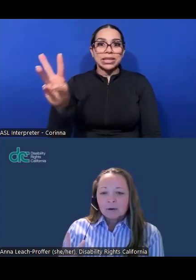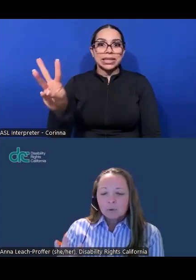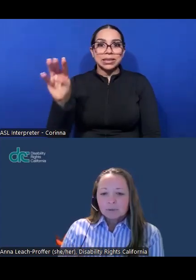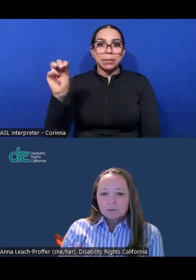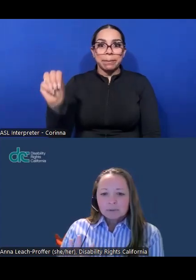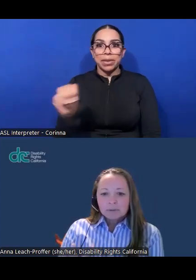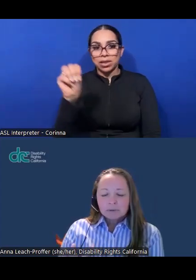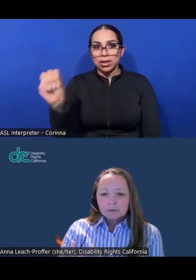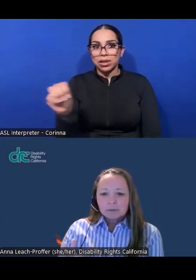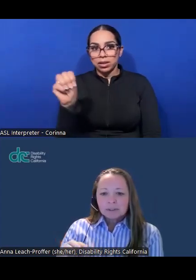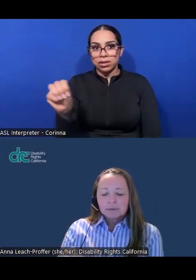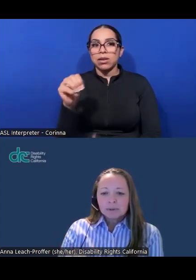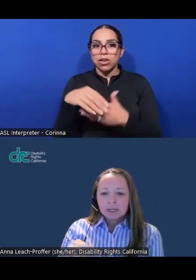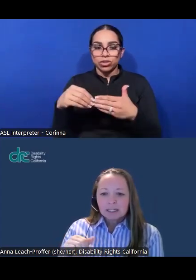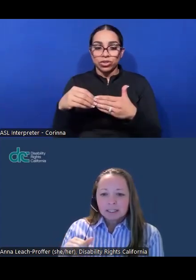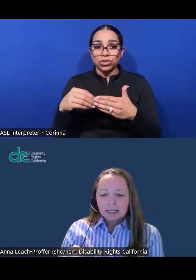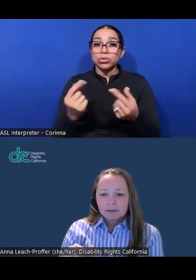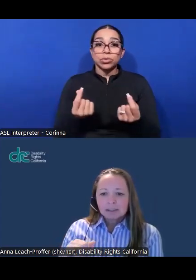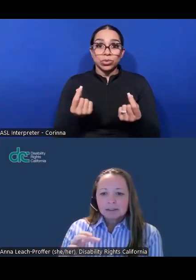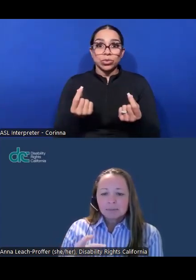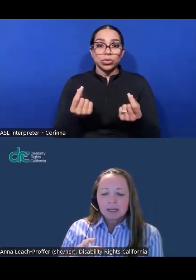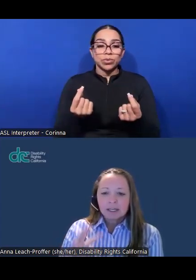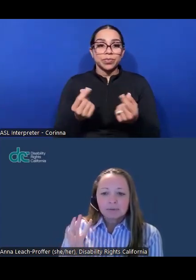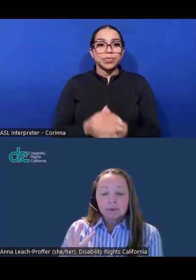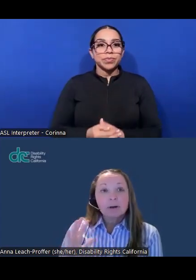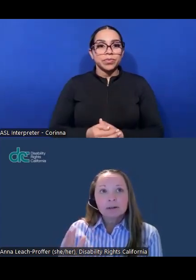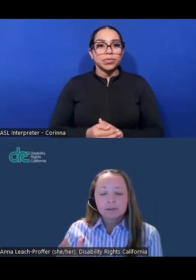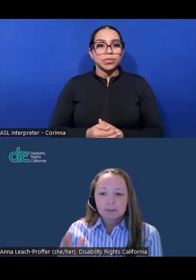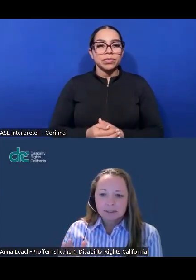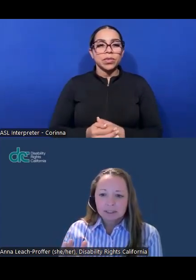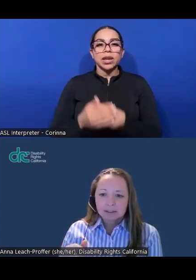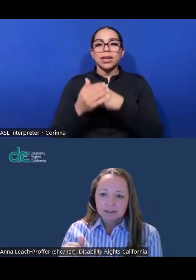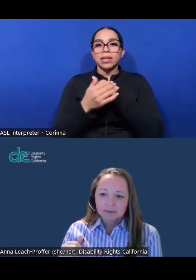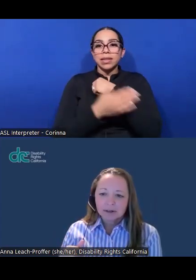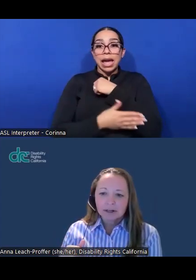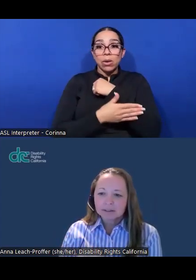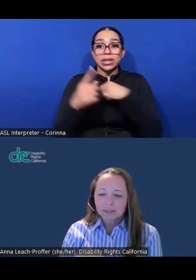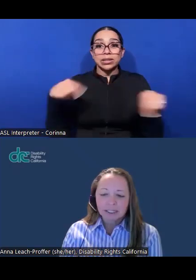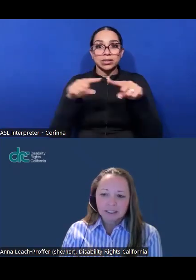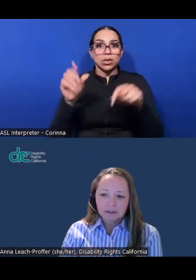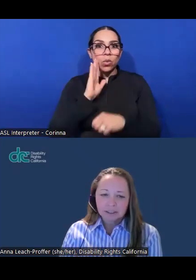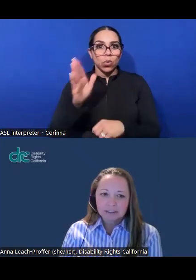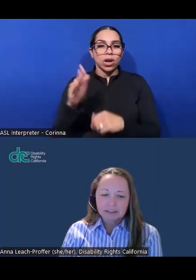But what it would do is it would make counties pay for 100% of the cost of any increase